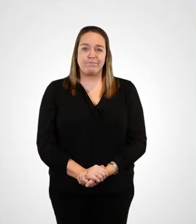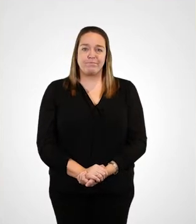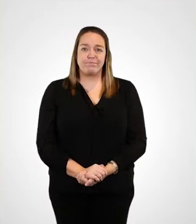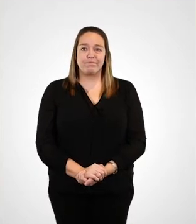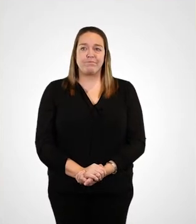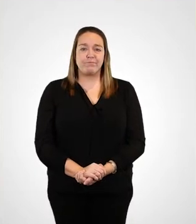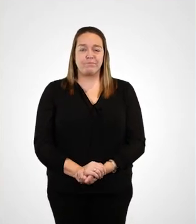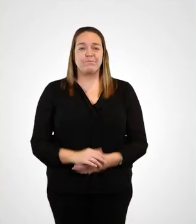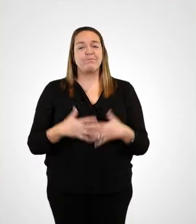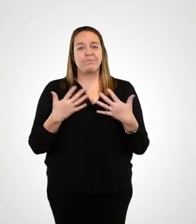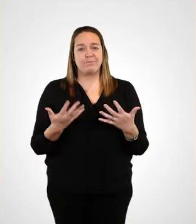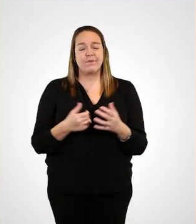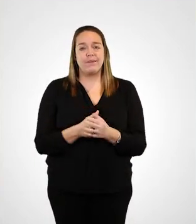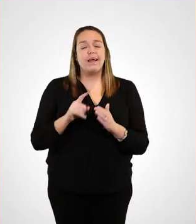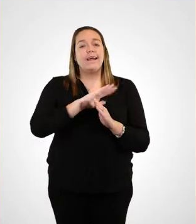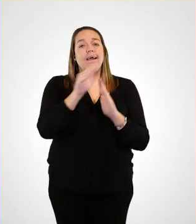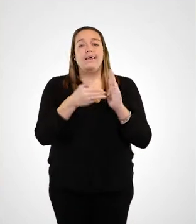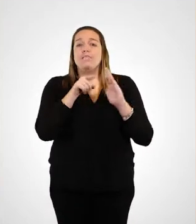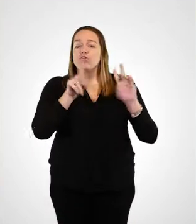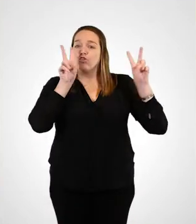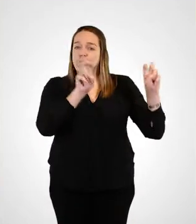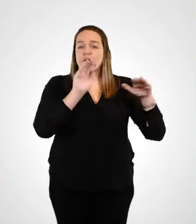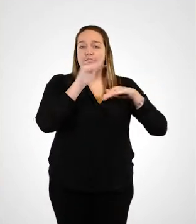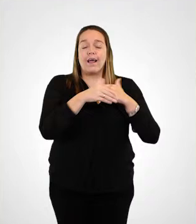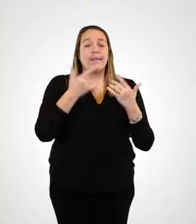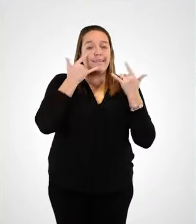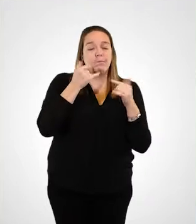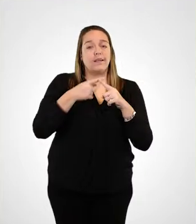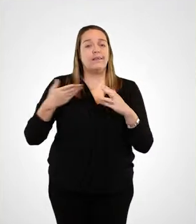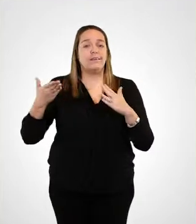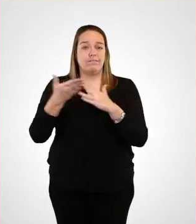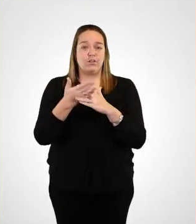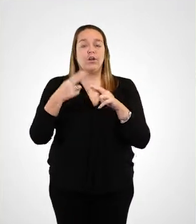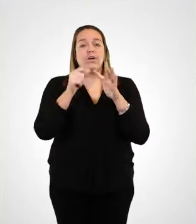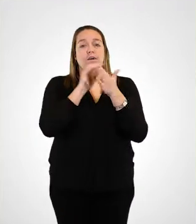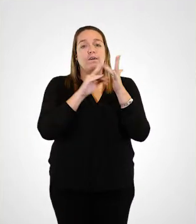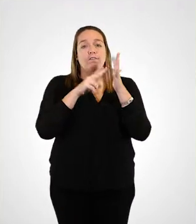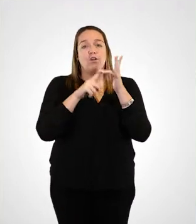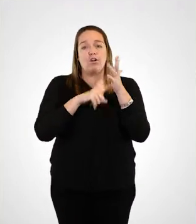Well, that's the end of the topic about assessment and intervention